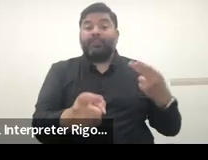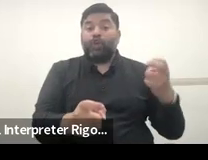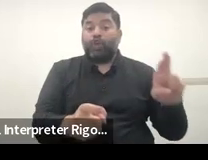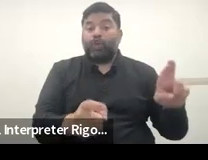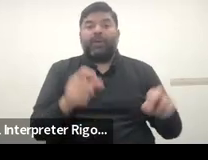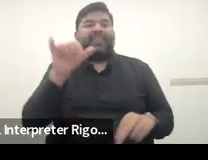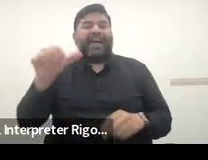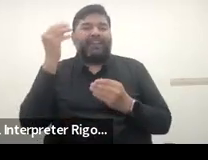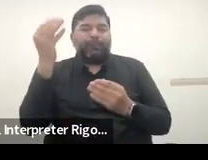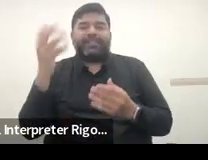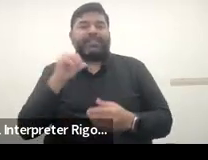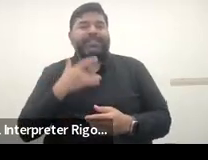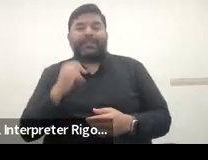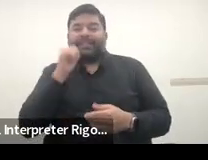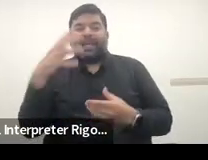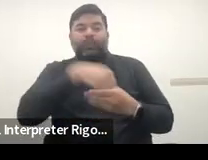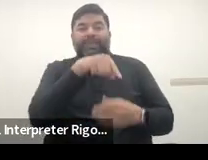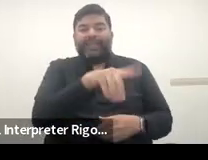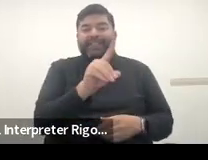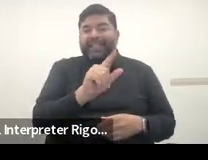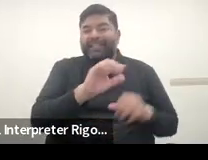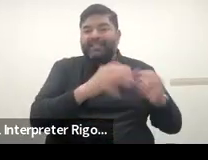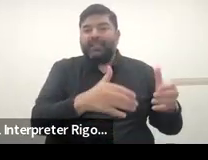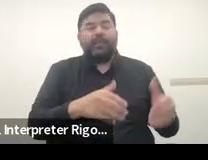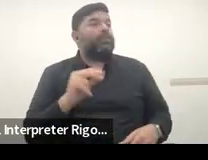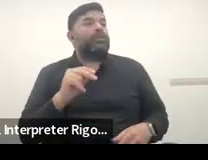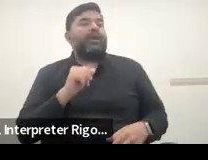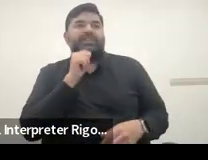datasets. AUDIENCE MEMBER: I was not talking about signs, would never even think of those as